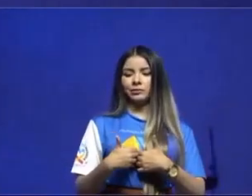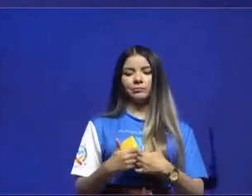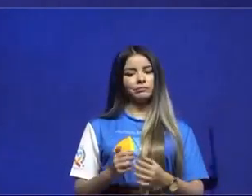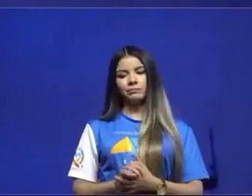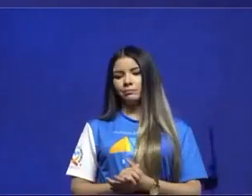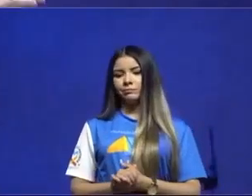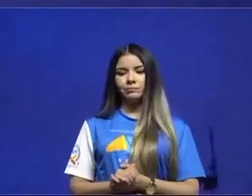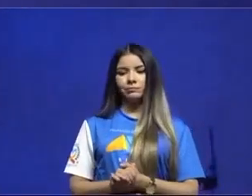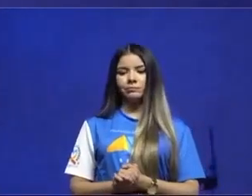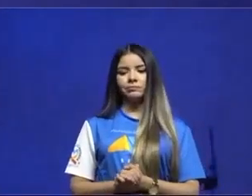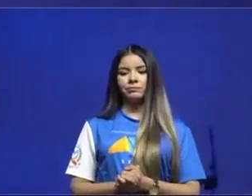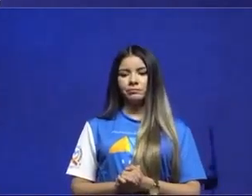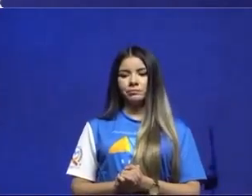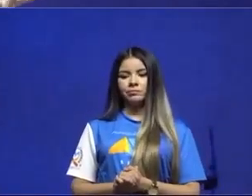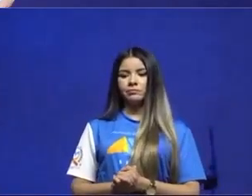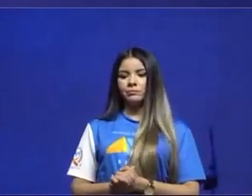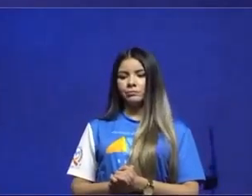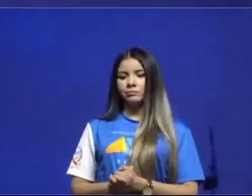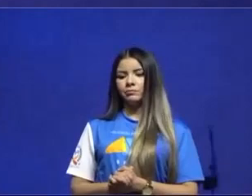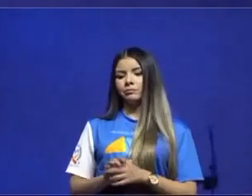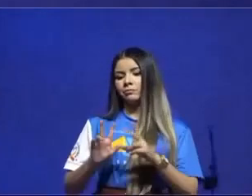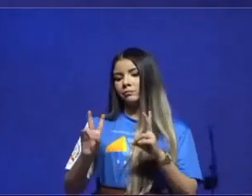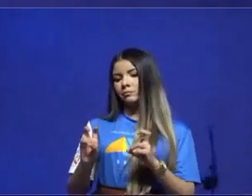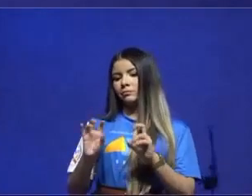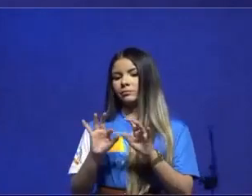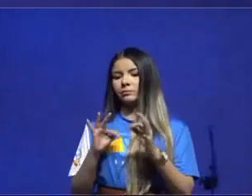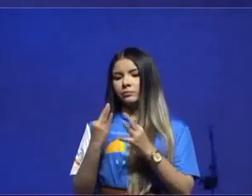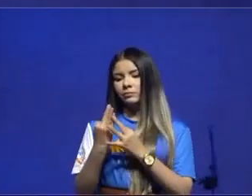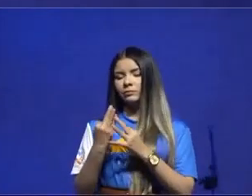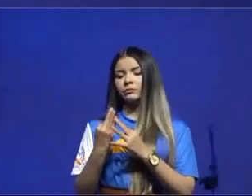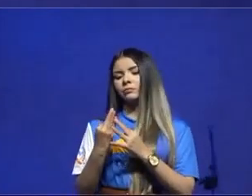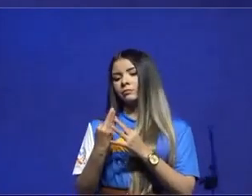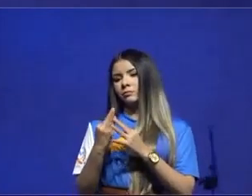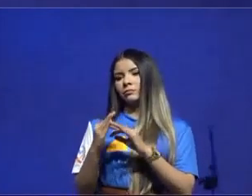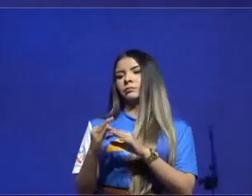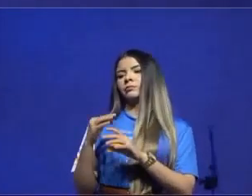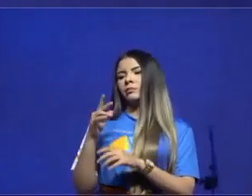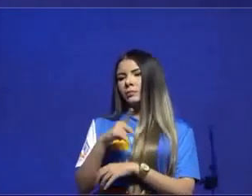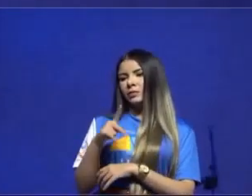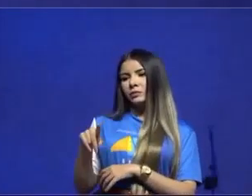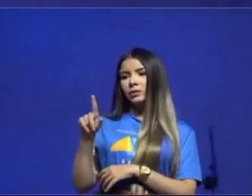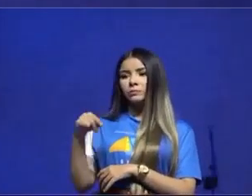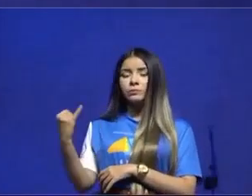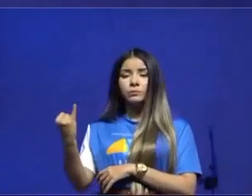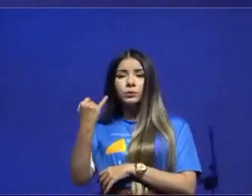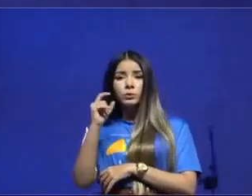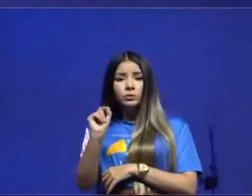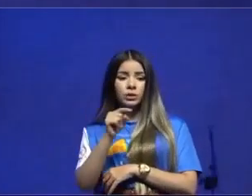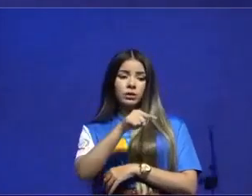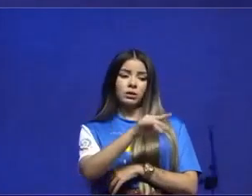by teachers by family these signs are important to take the child to the specialist